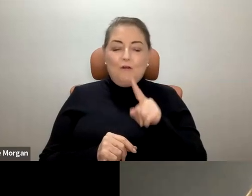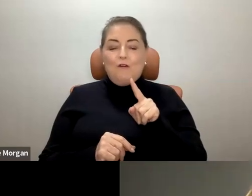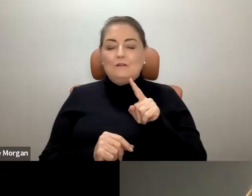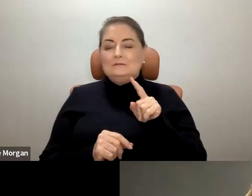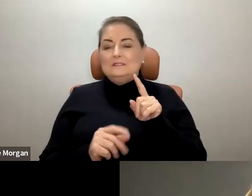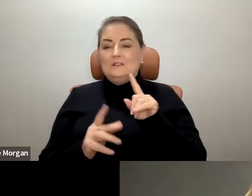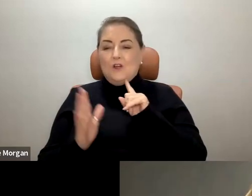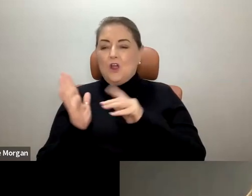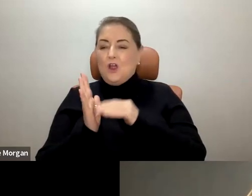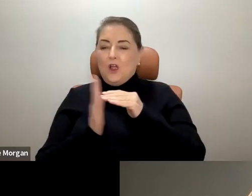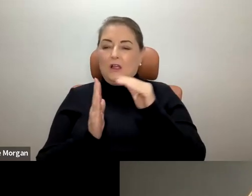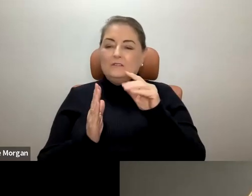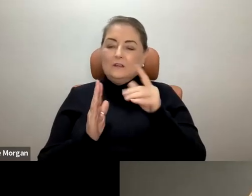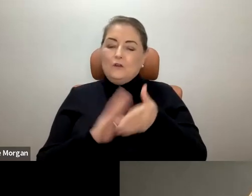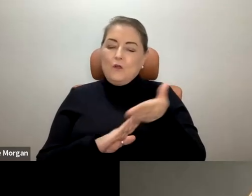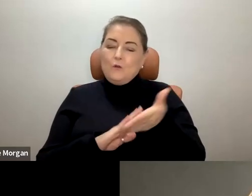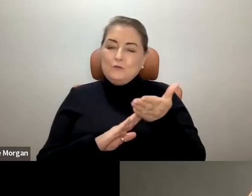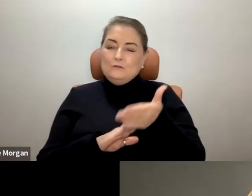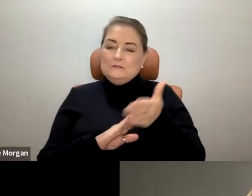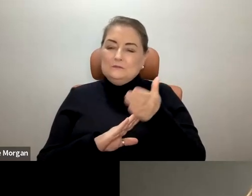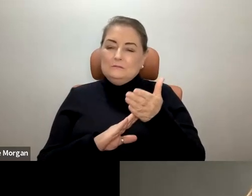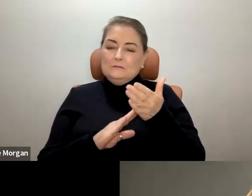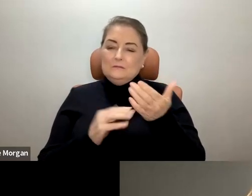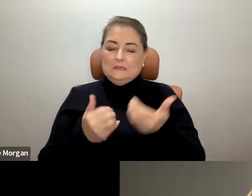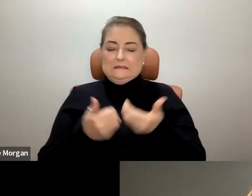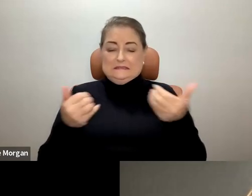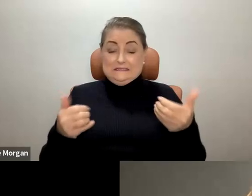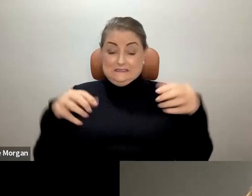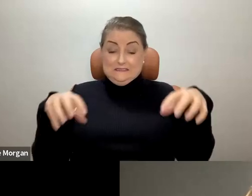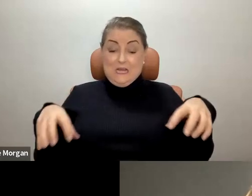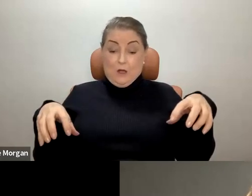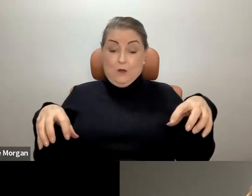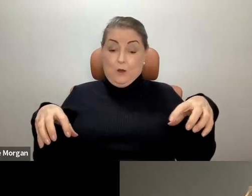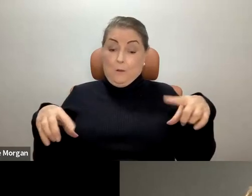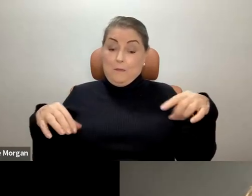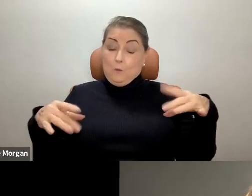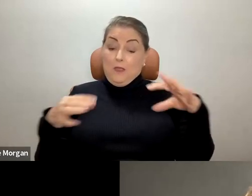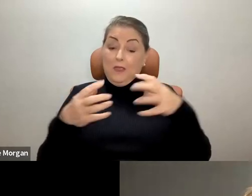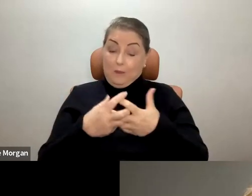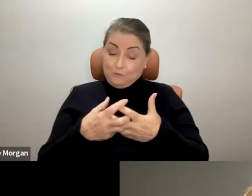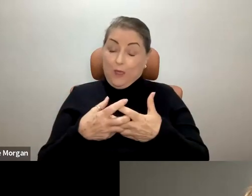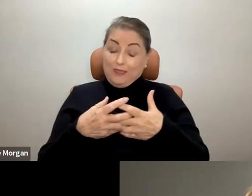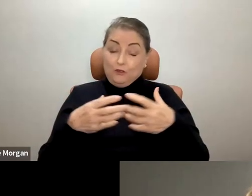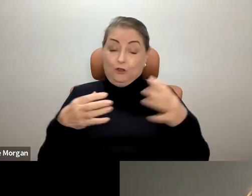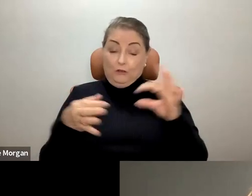often operating kind of separately, but we also come together, particularly with regards to, you know, the